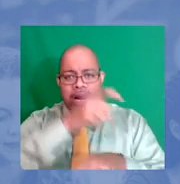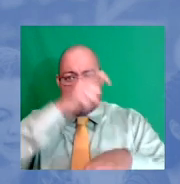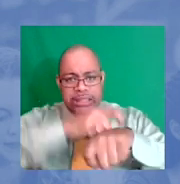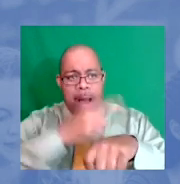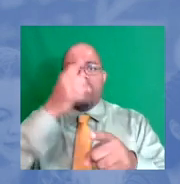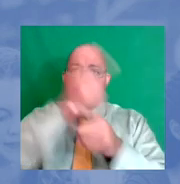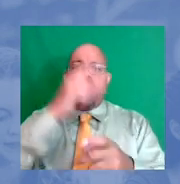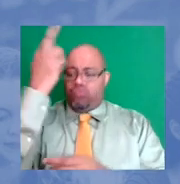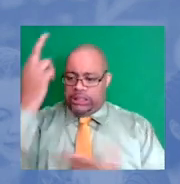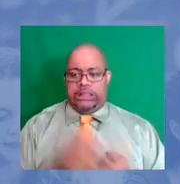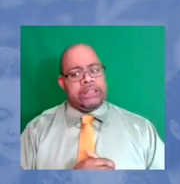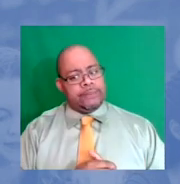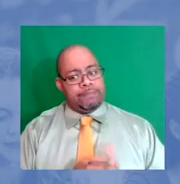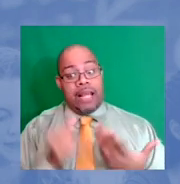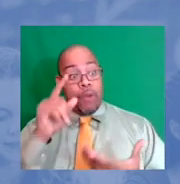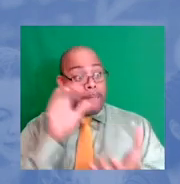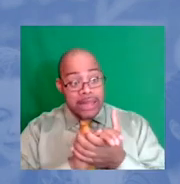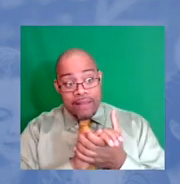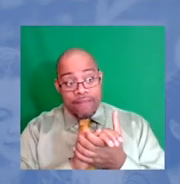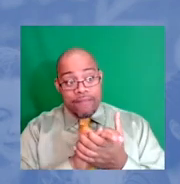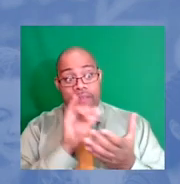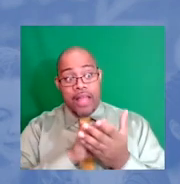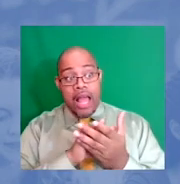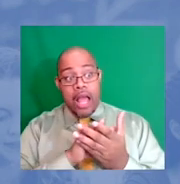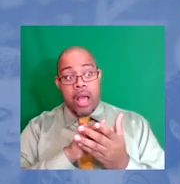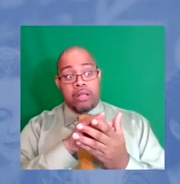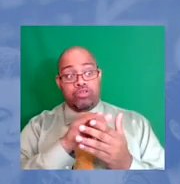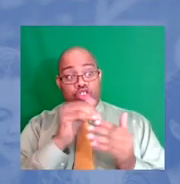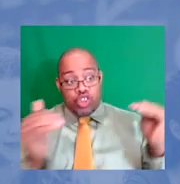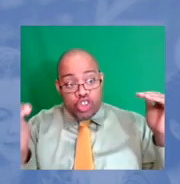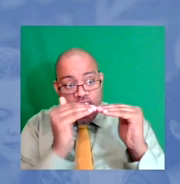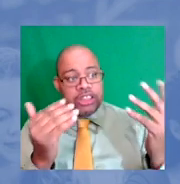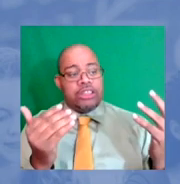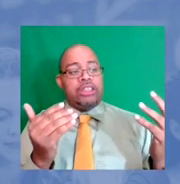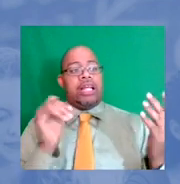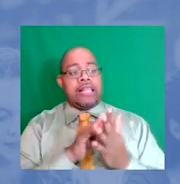IF YOU BELIEVE IN THE PRINCIPLES OF JUSTICE THAT DEFINE OUR COUNTRY THEN THE ENVIRONMENTAL